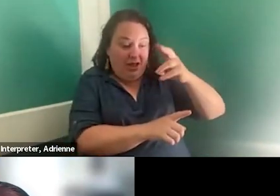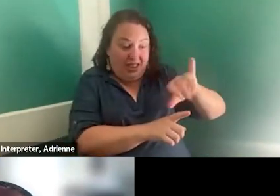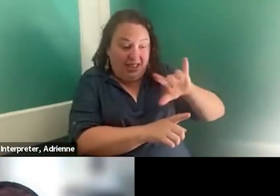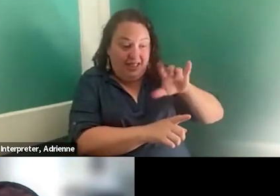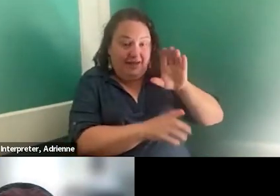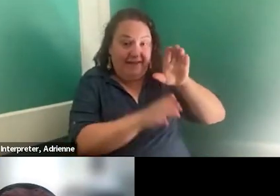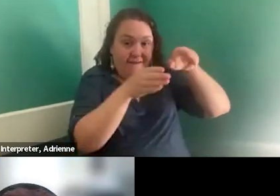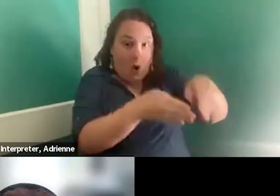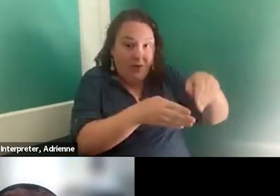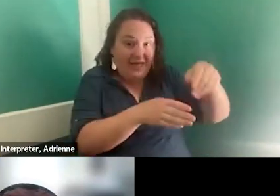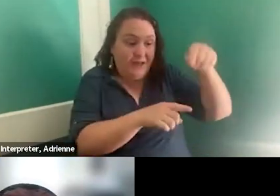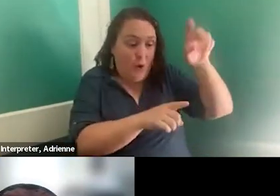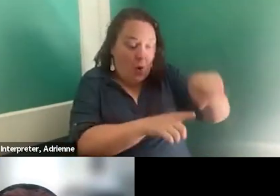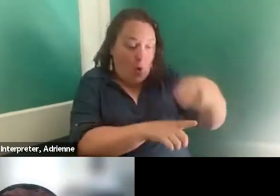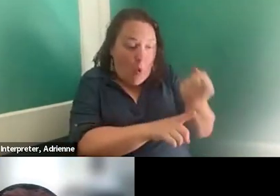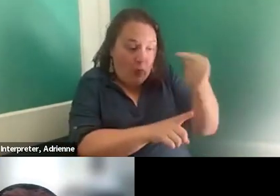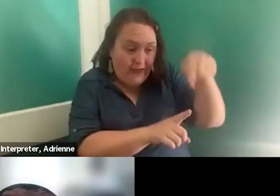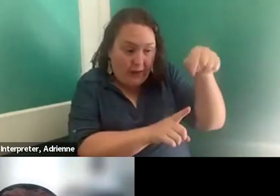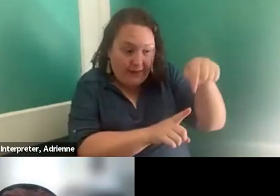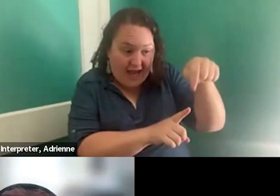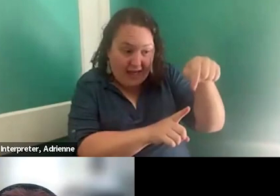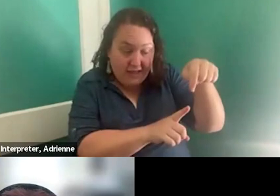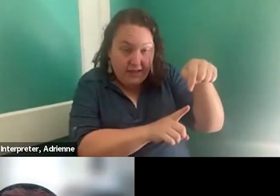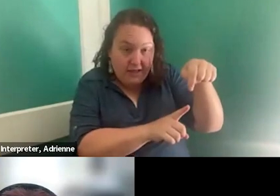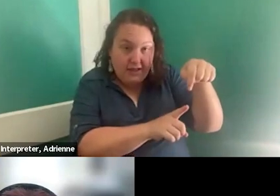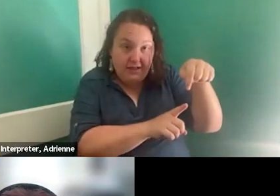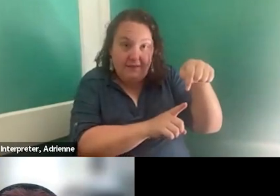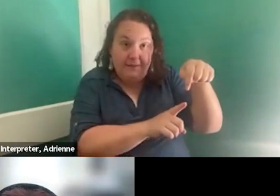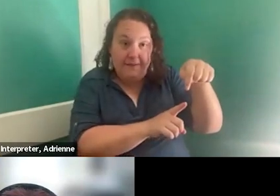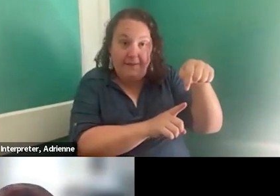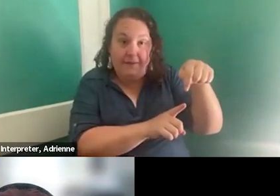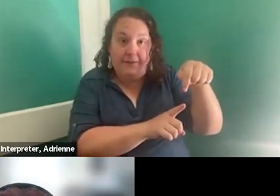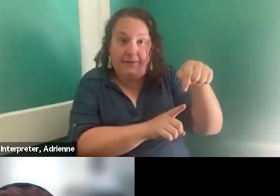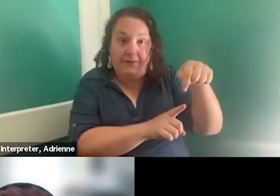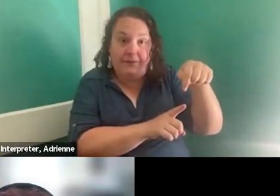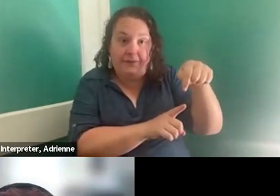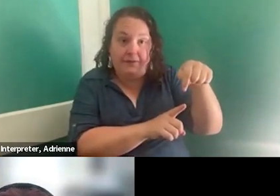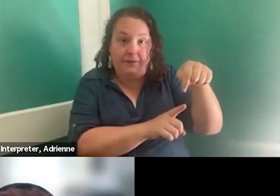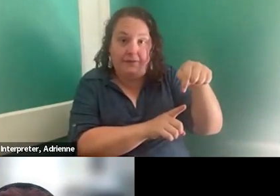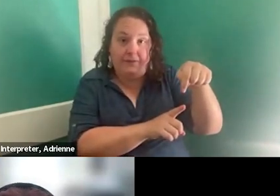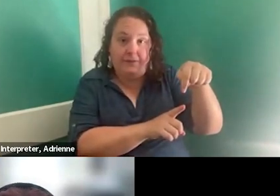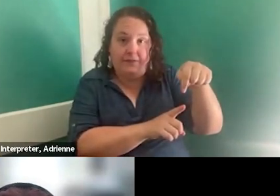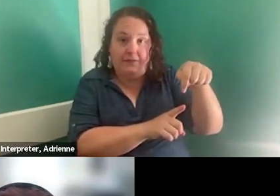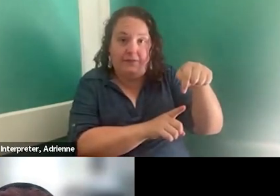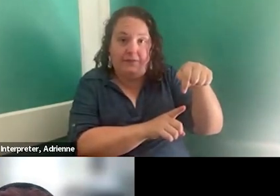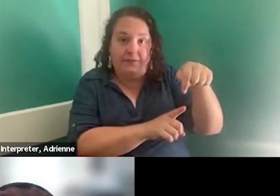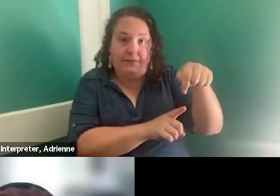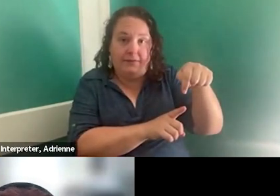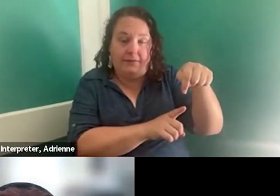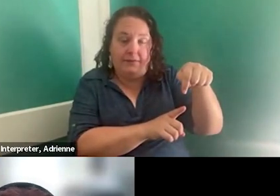Just in anthropology.